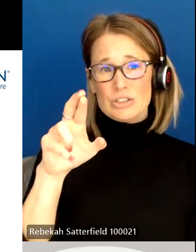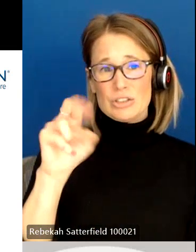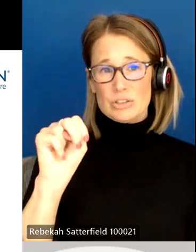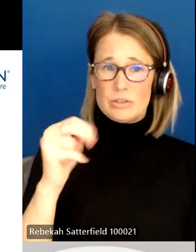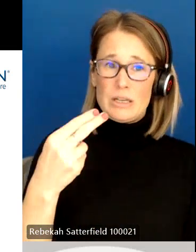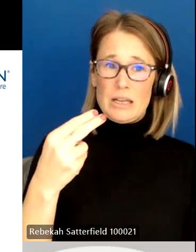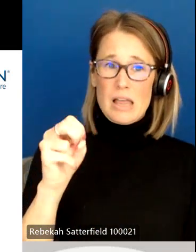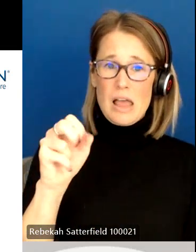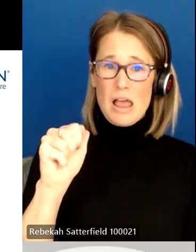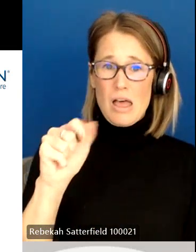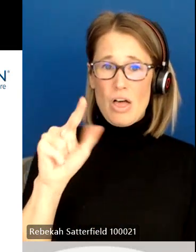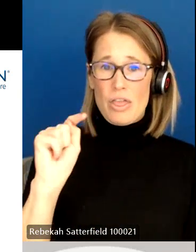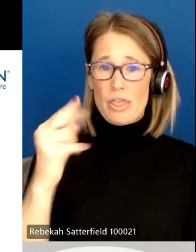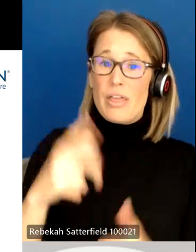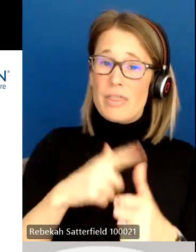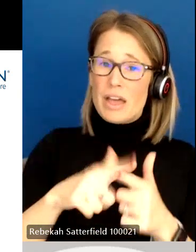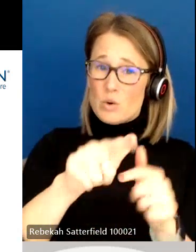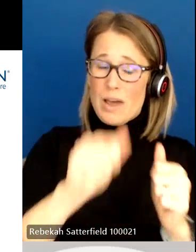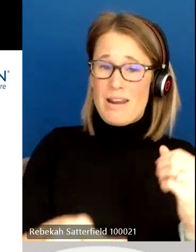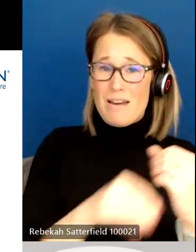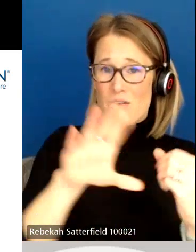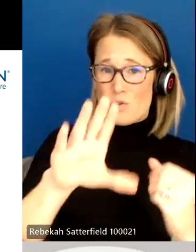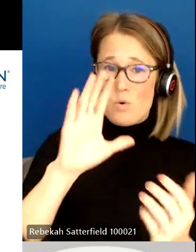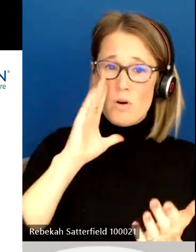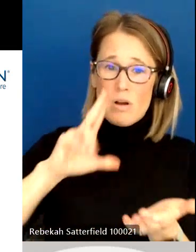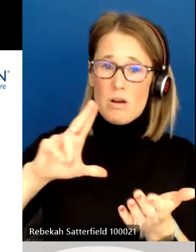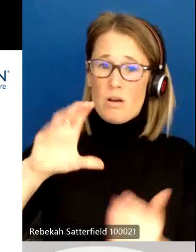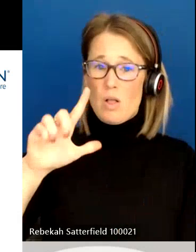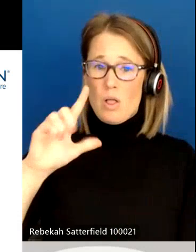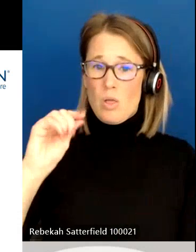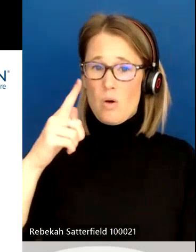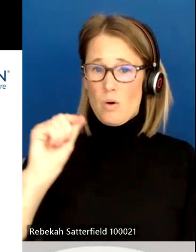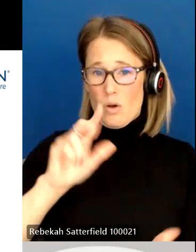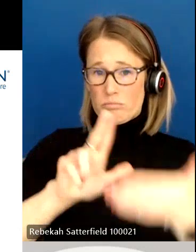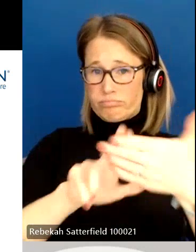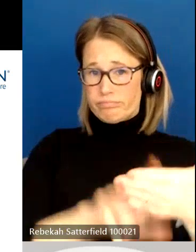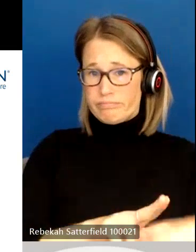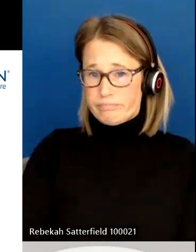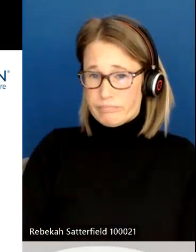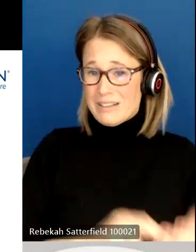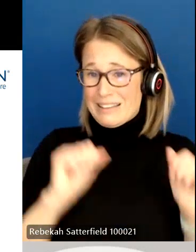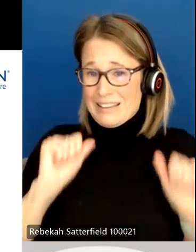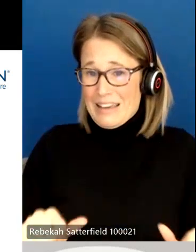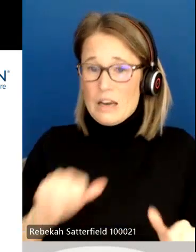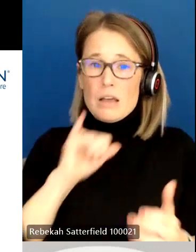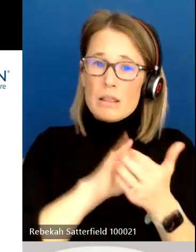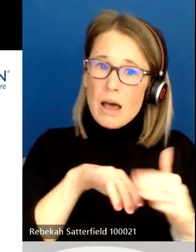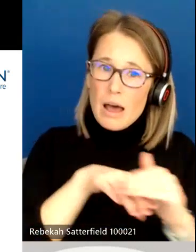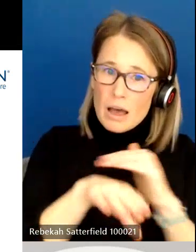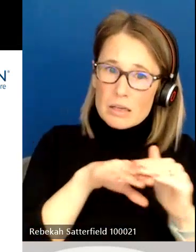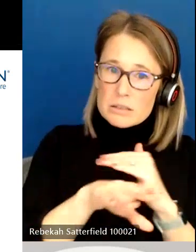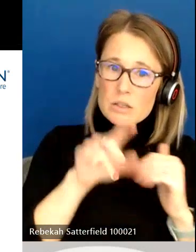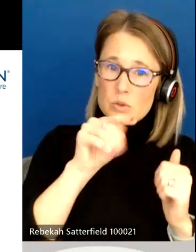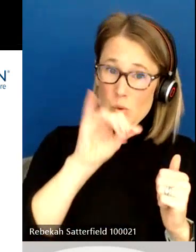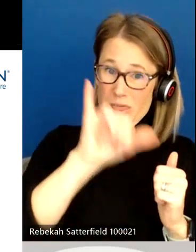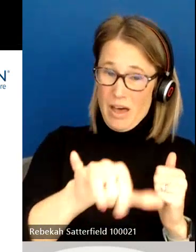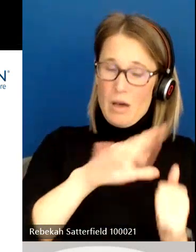organization's logo to it having access to this uh resource is invaluable especially with patients of